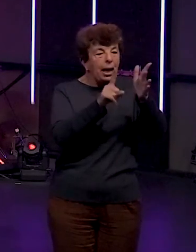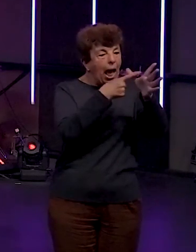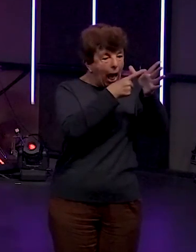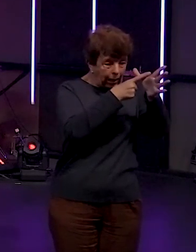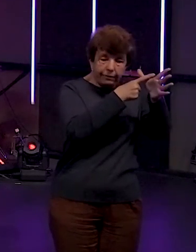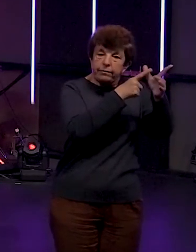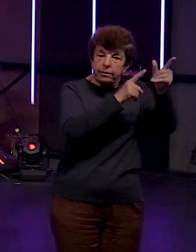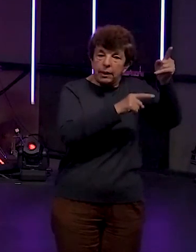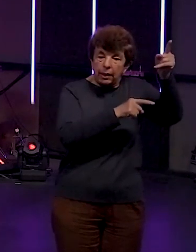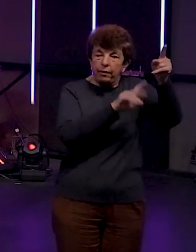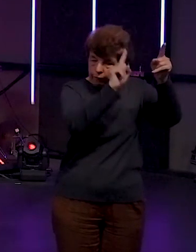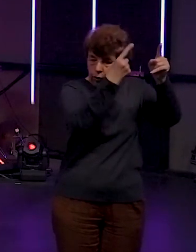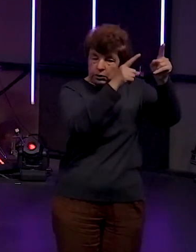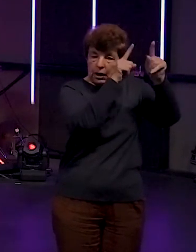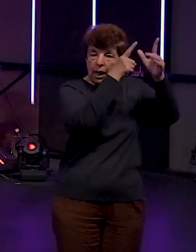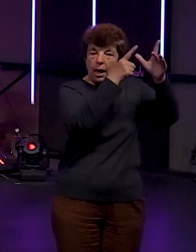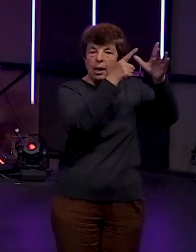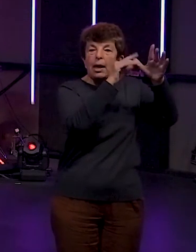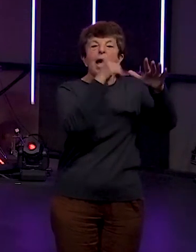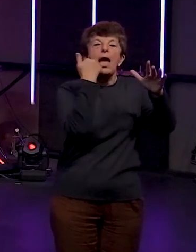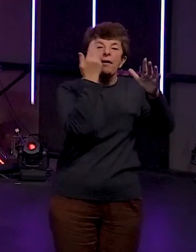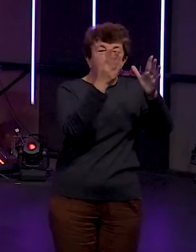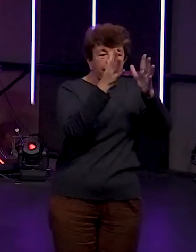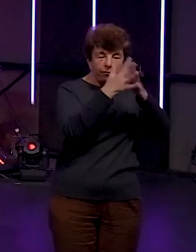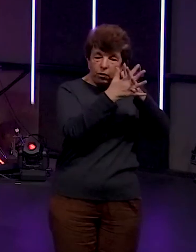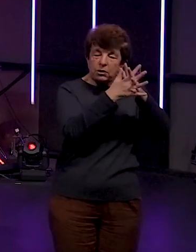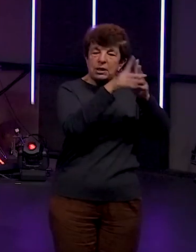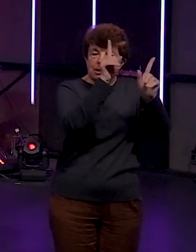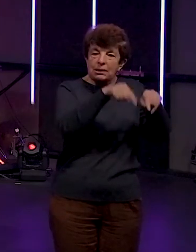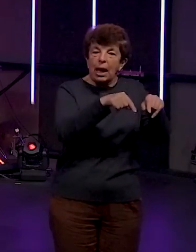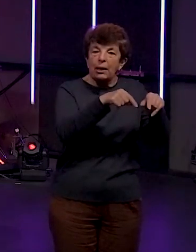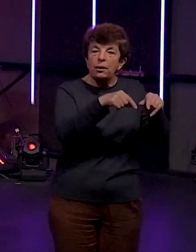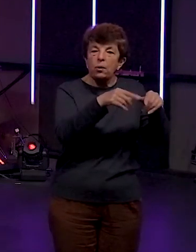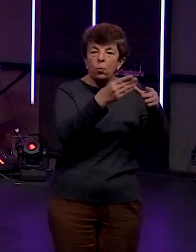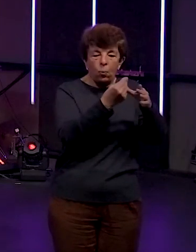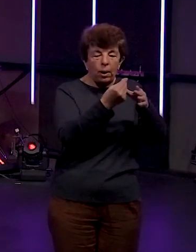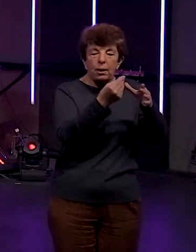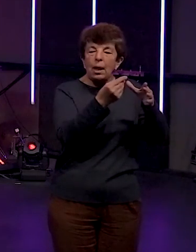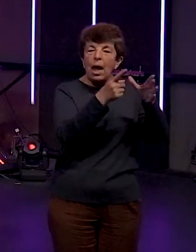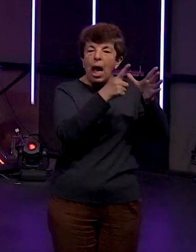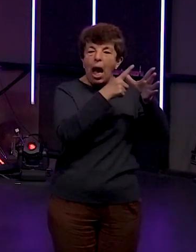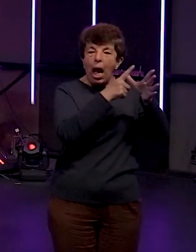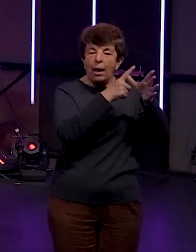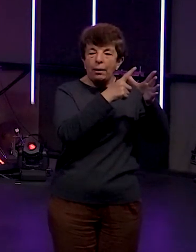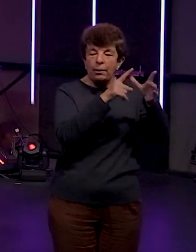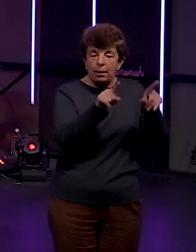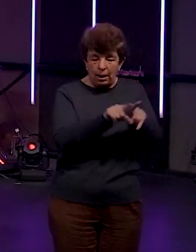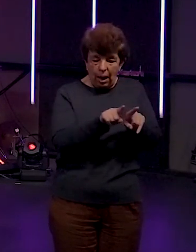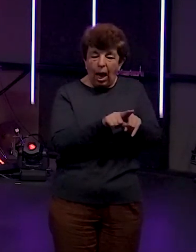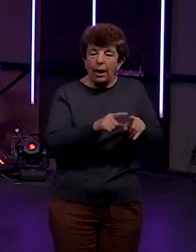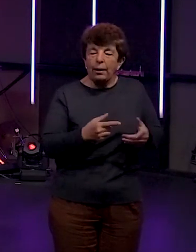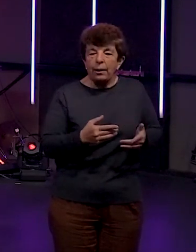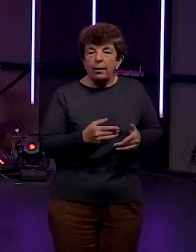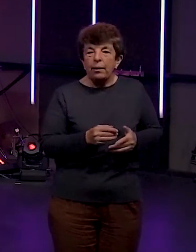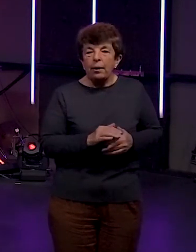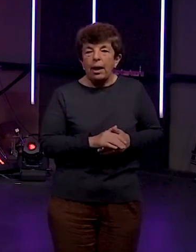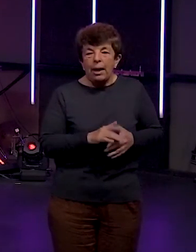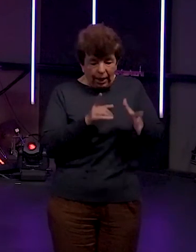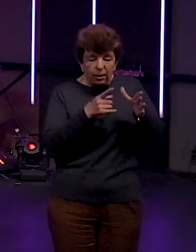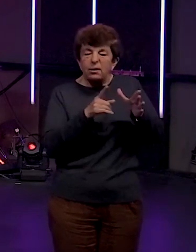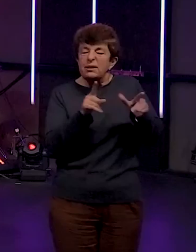the first section, every verse starts off with the letter Aleph or like our letter A.